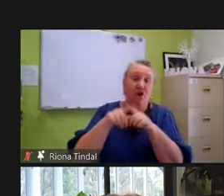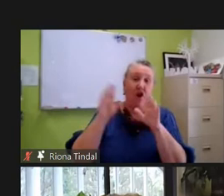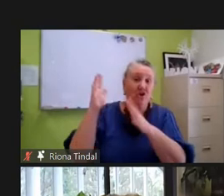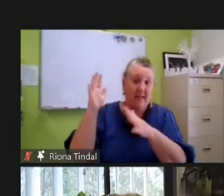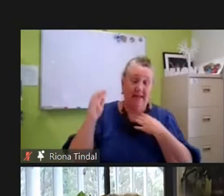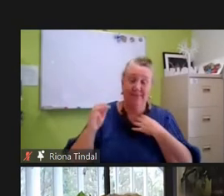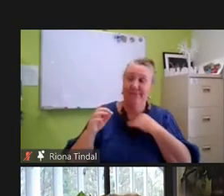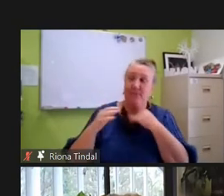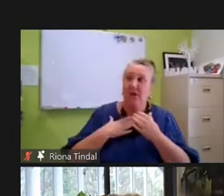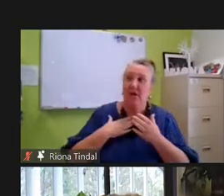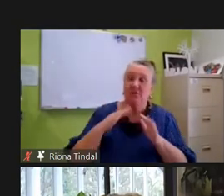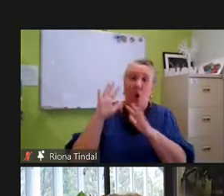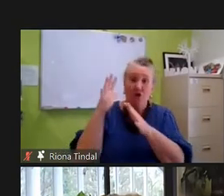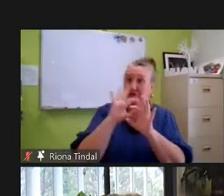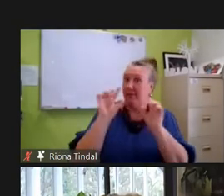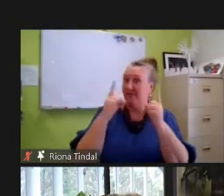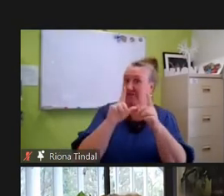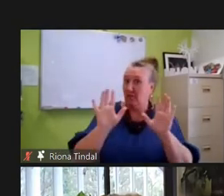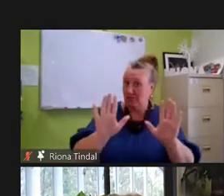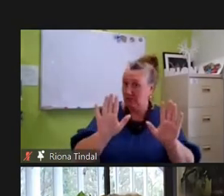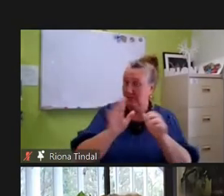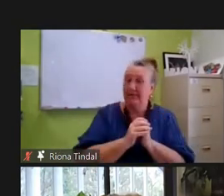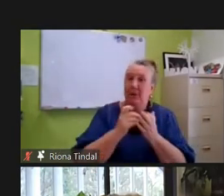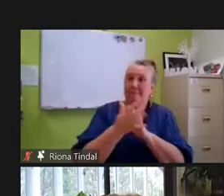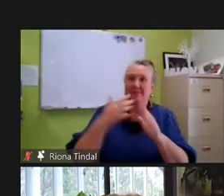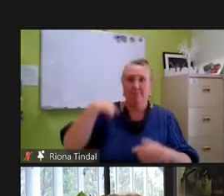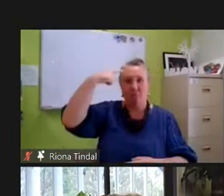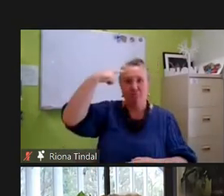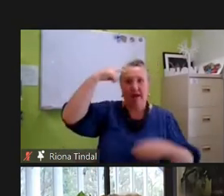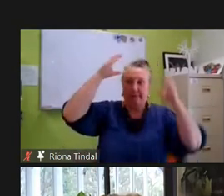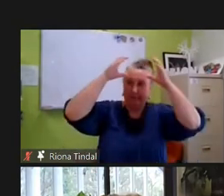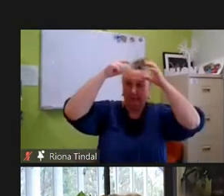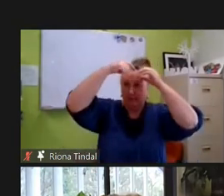but really, I started to learn Auslan. Now, Auslan is not my first language, remember?